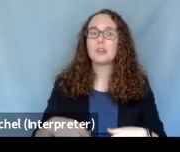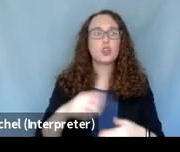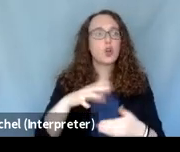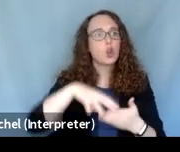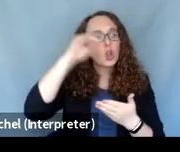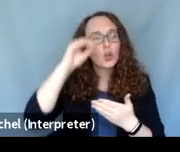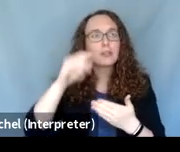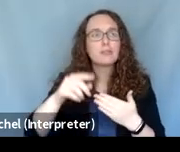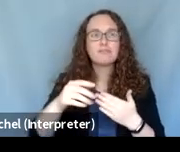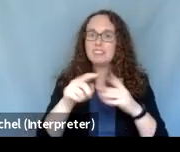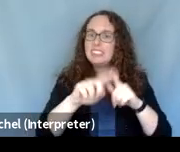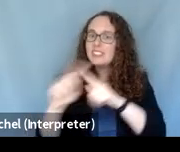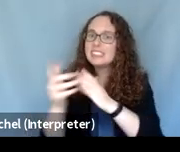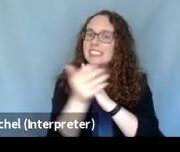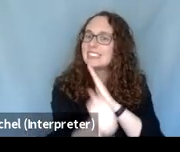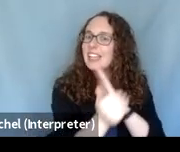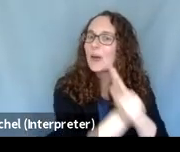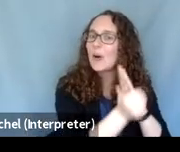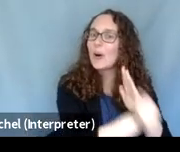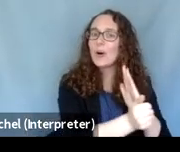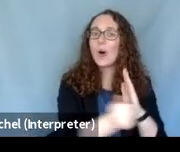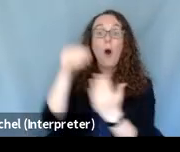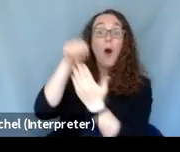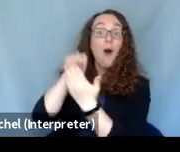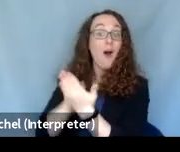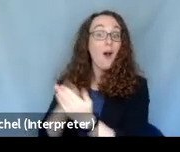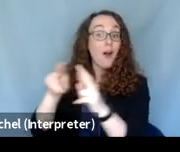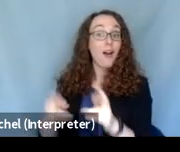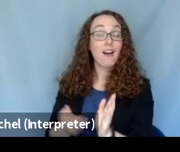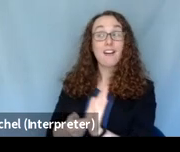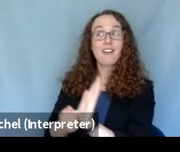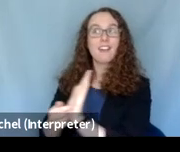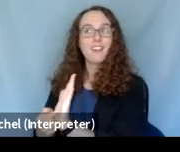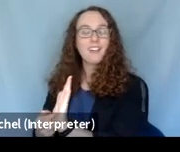offer an employer and people kind of think, "Oh, they're not much" or "I didn't do much"...